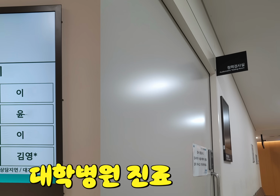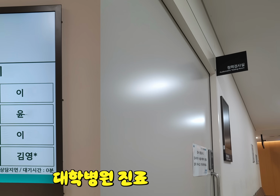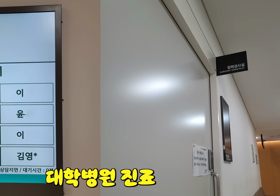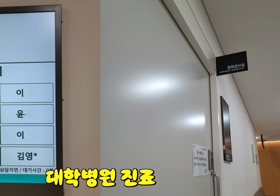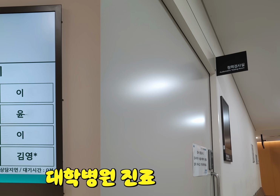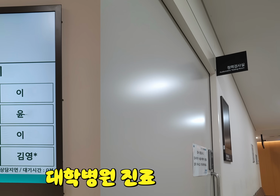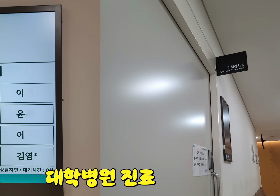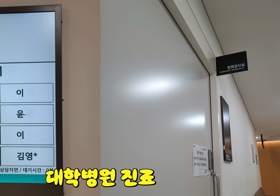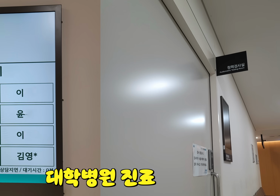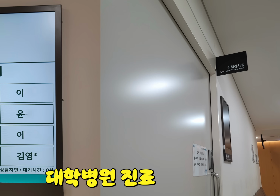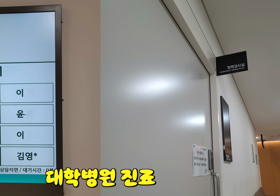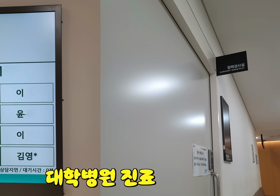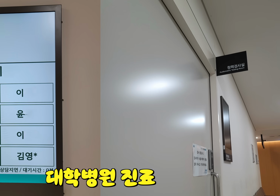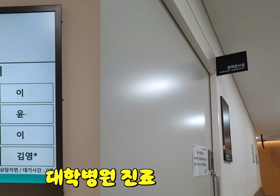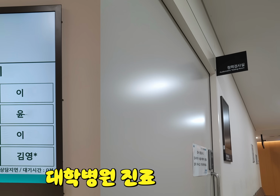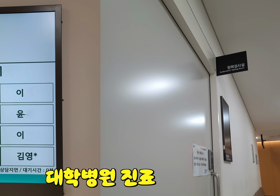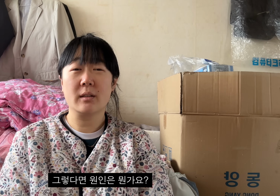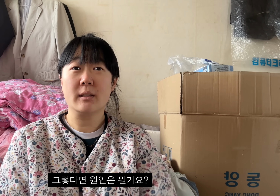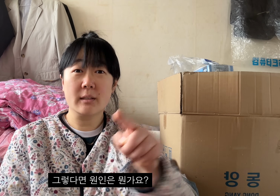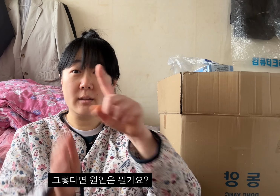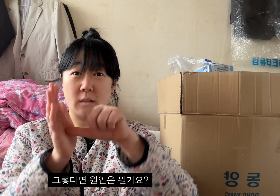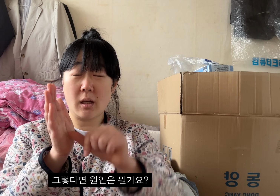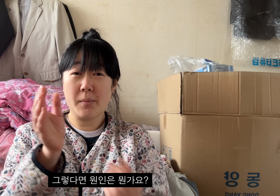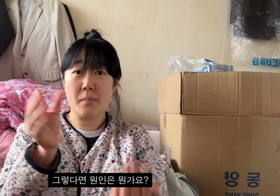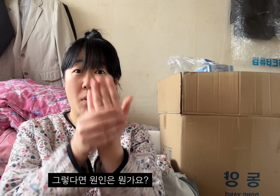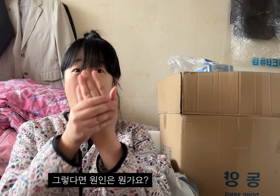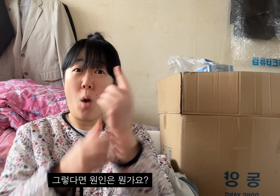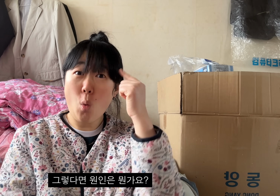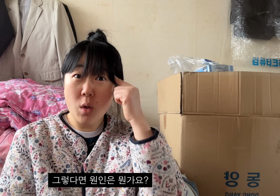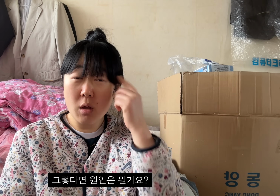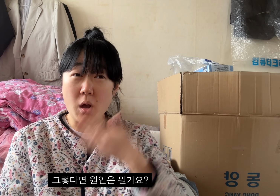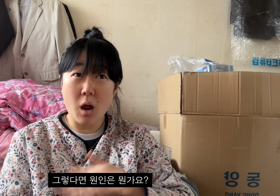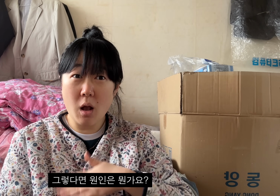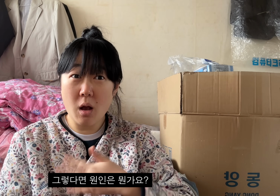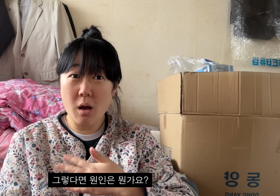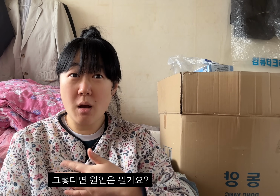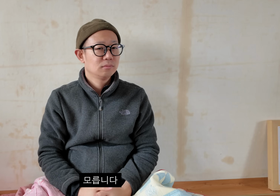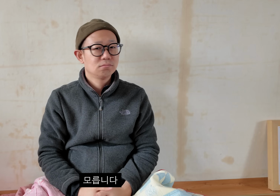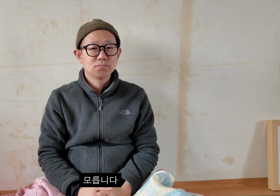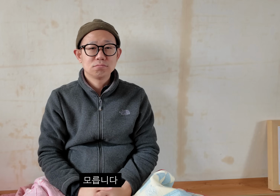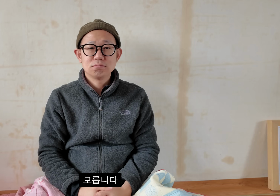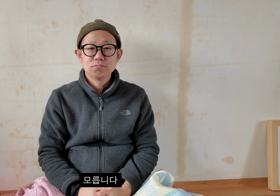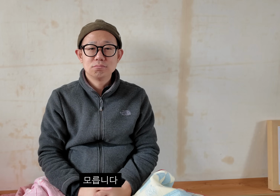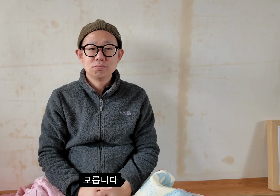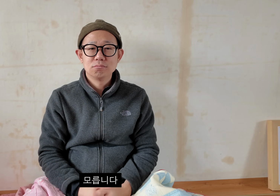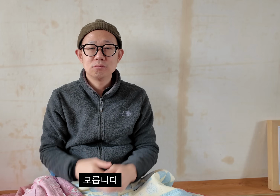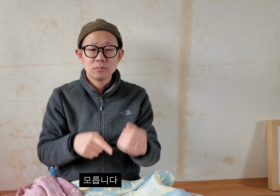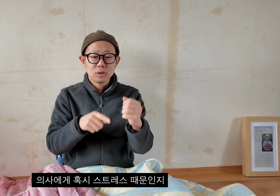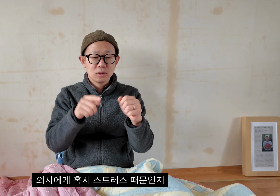University hospital treatment. So what was the cause? No idea.